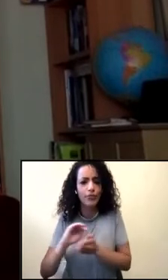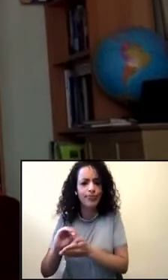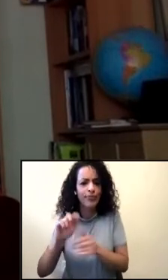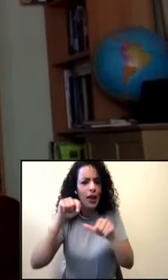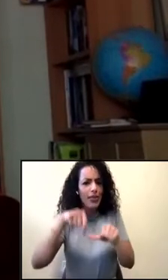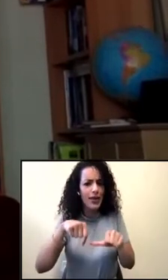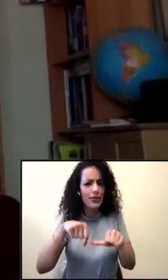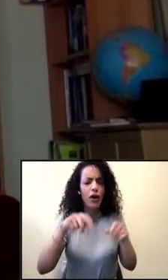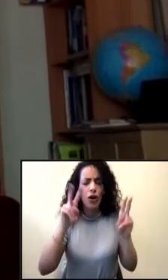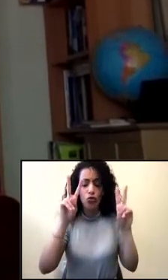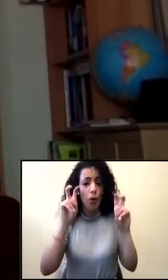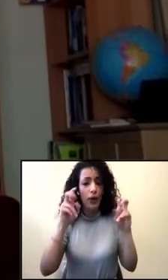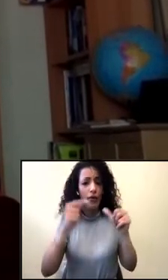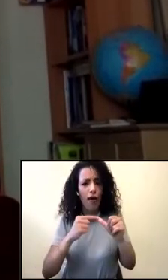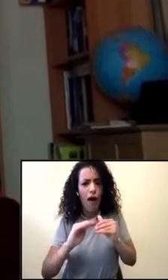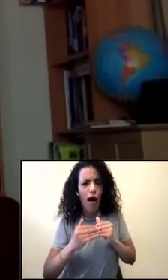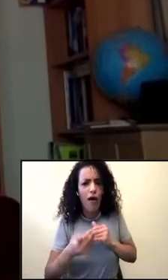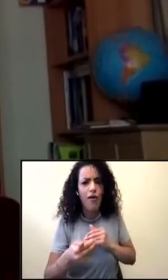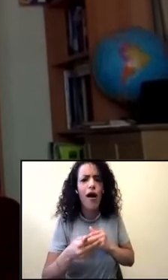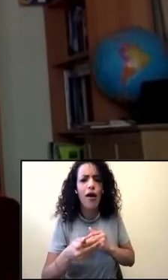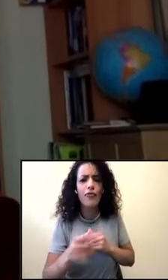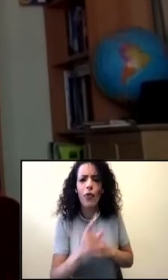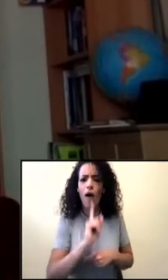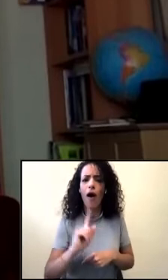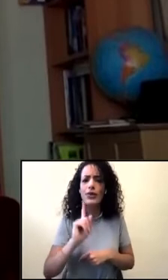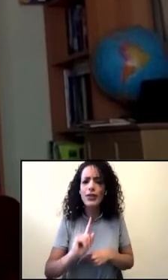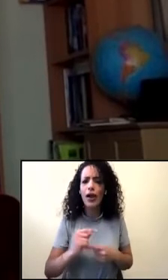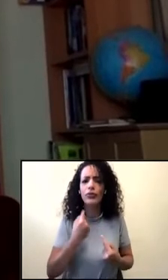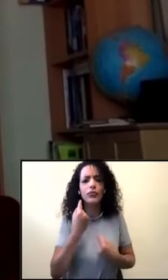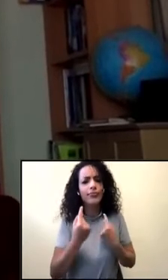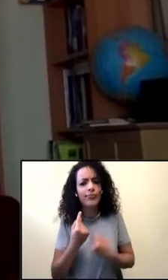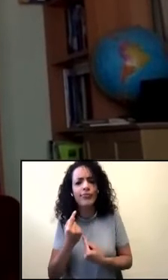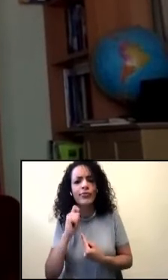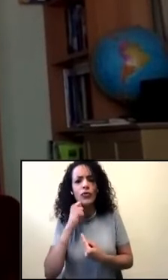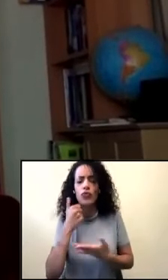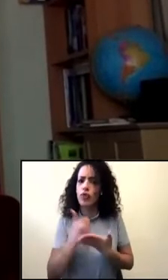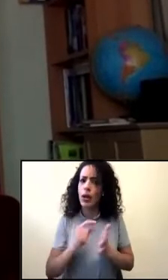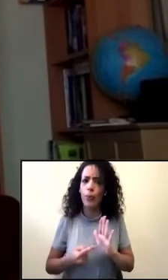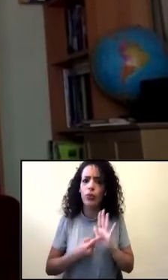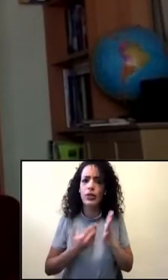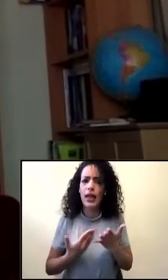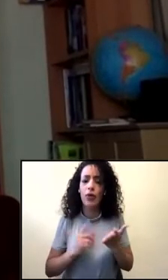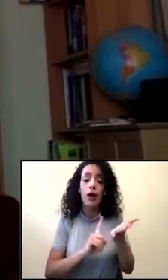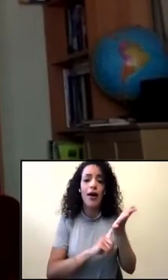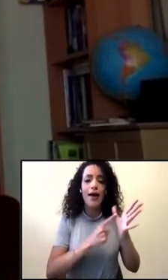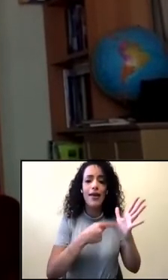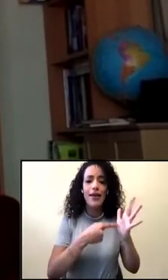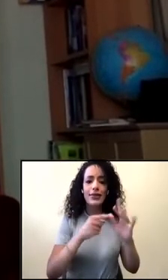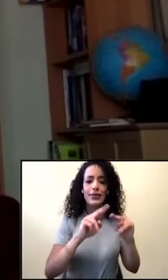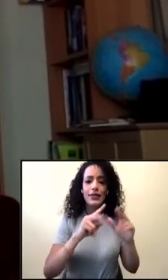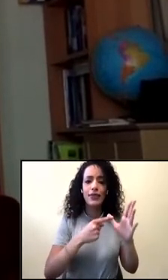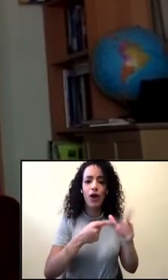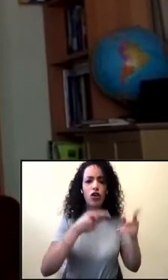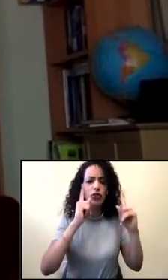now, and chairing the panel will be Latifa Akay. So Latifa is Director of Education at Maslaha,